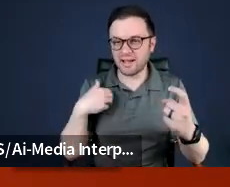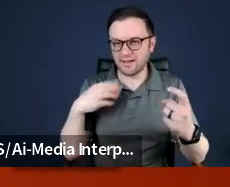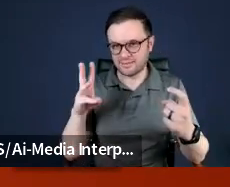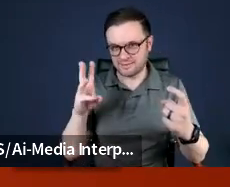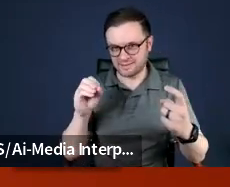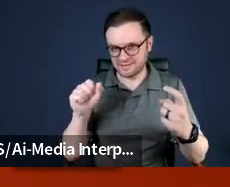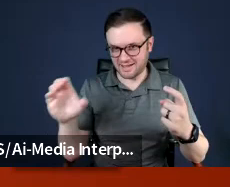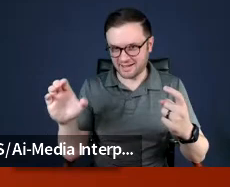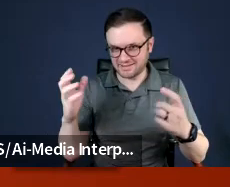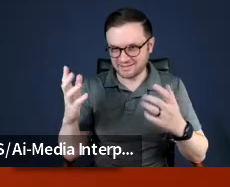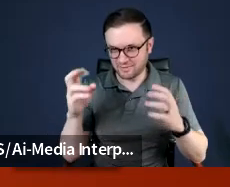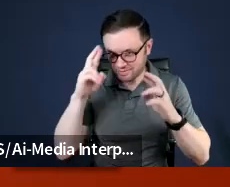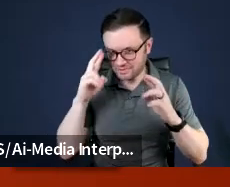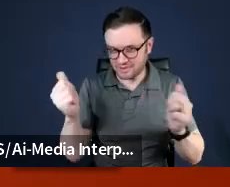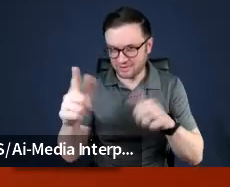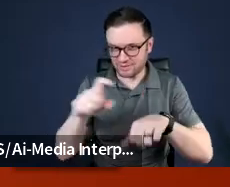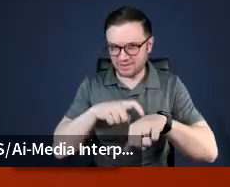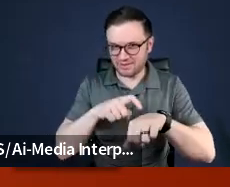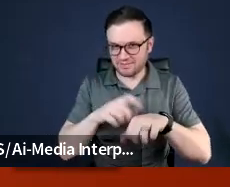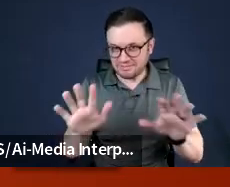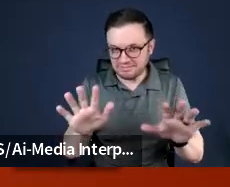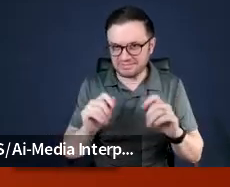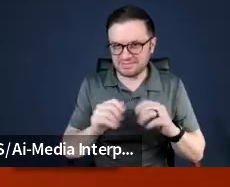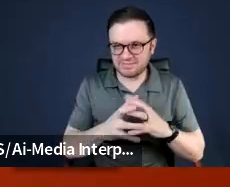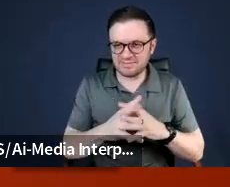So we hope to see you at that session.